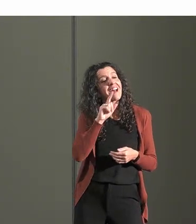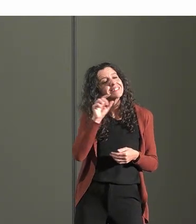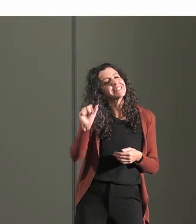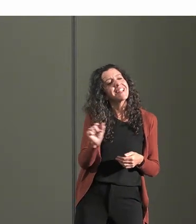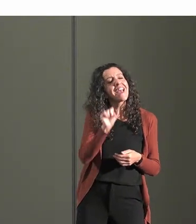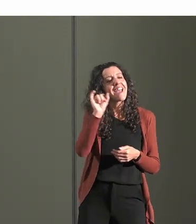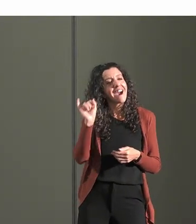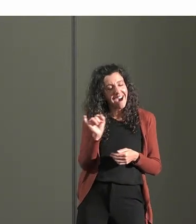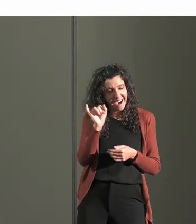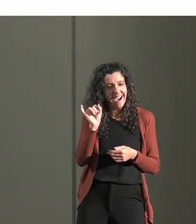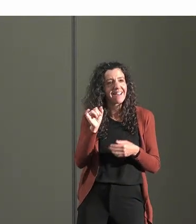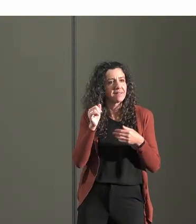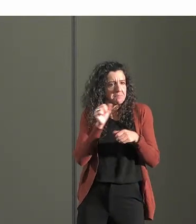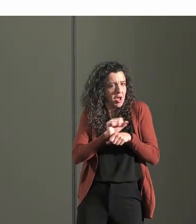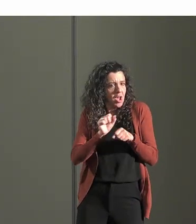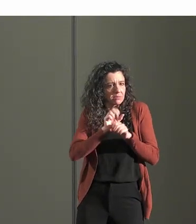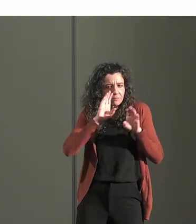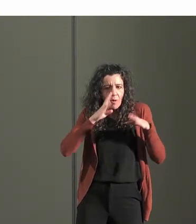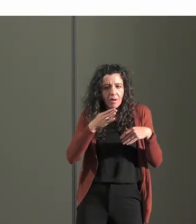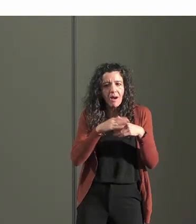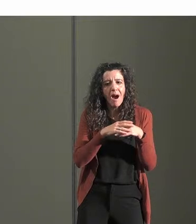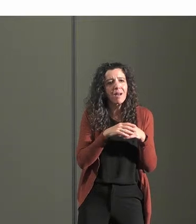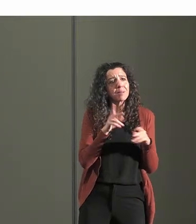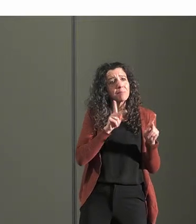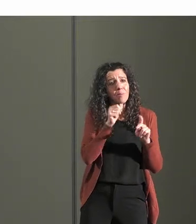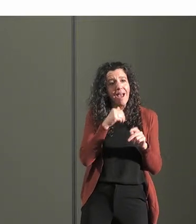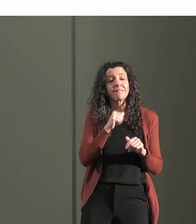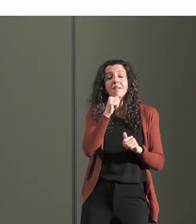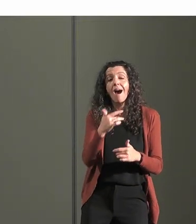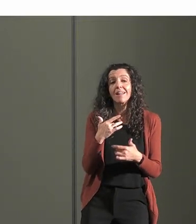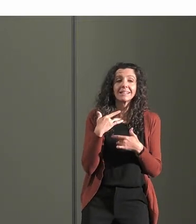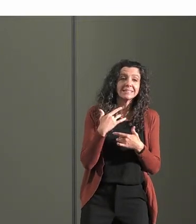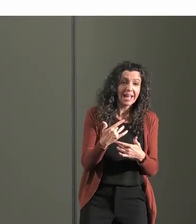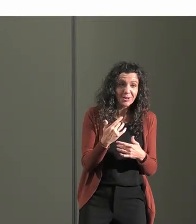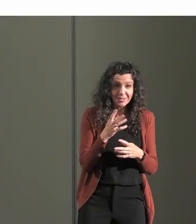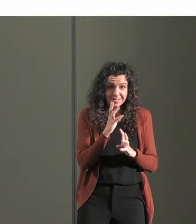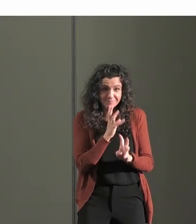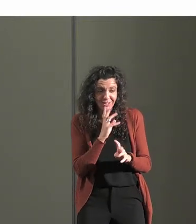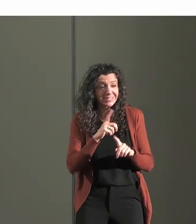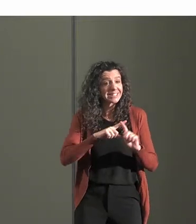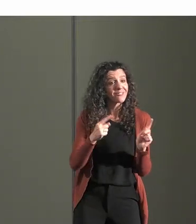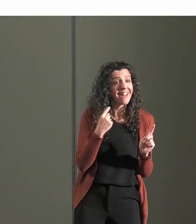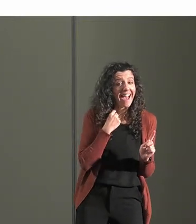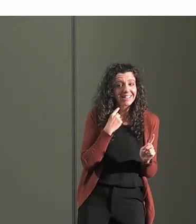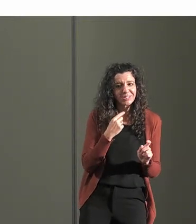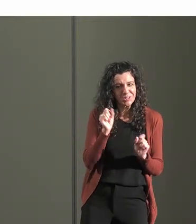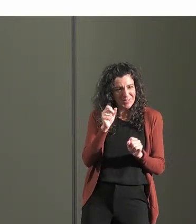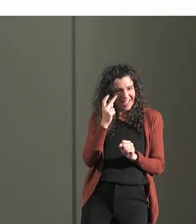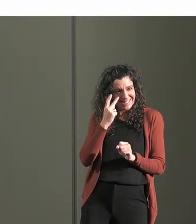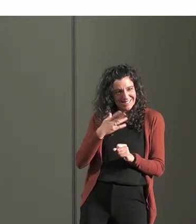I want to call out project Euponia with different accents